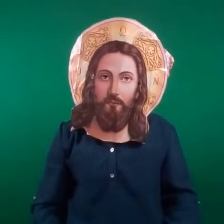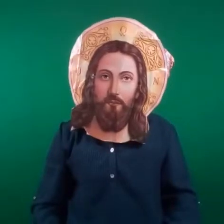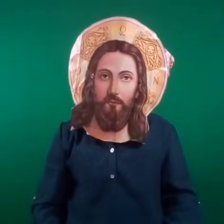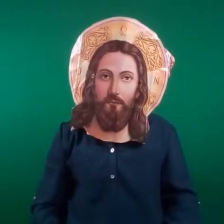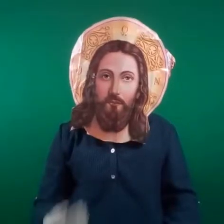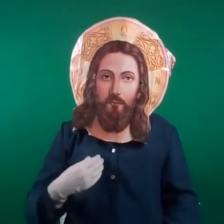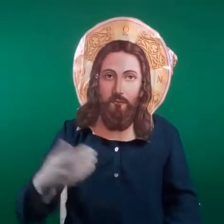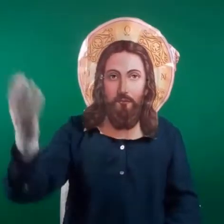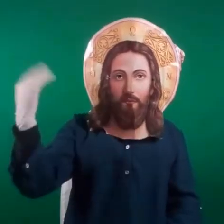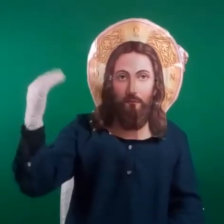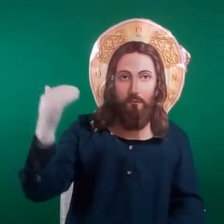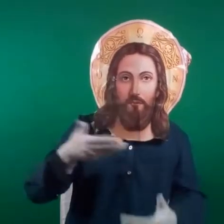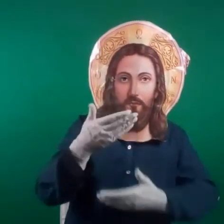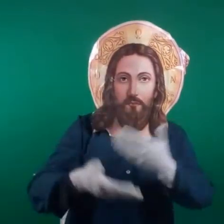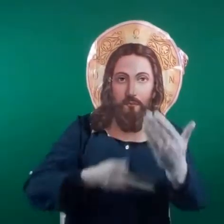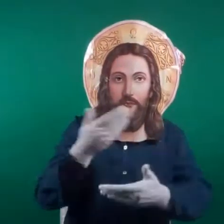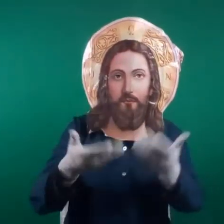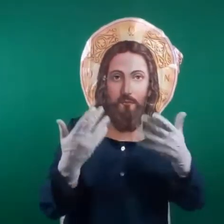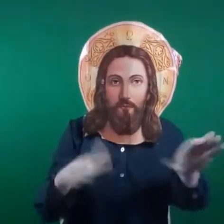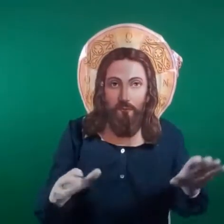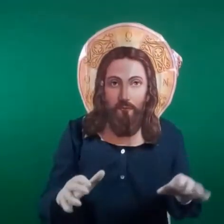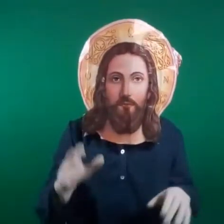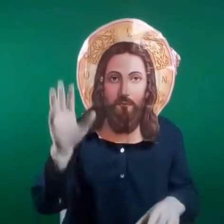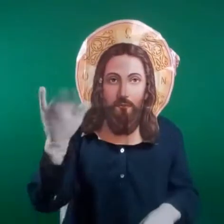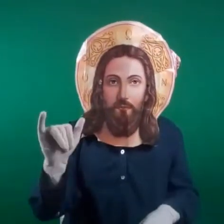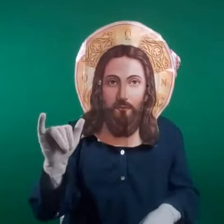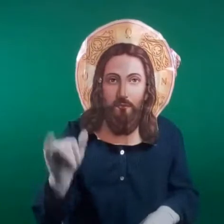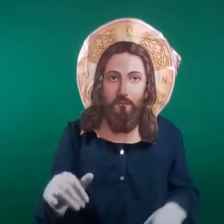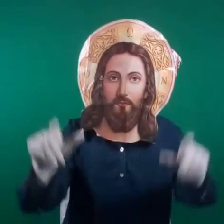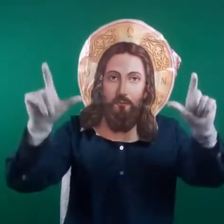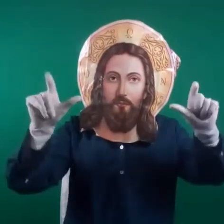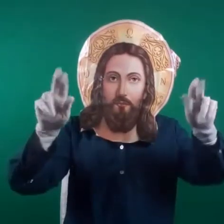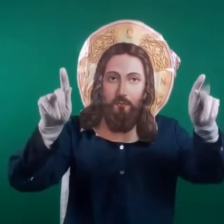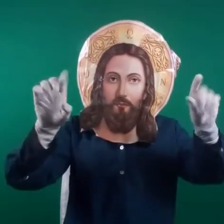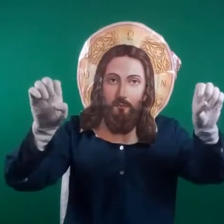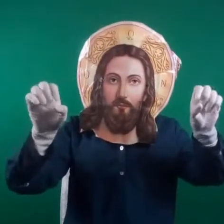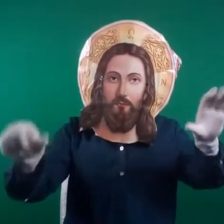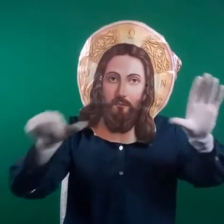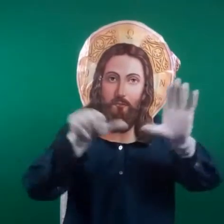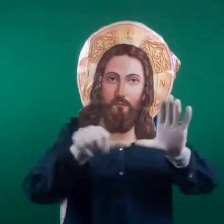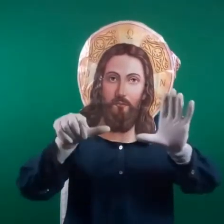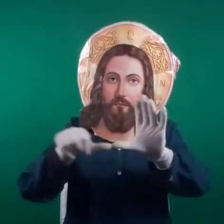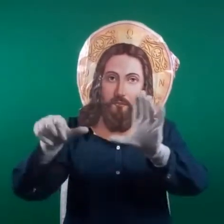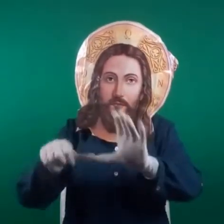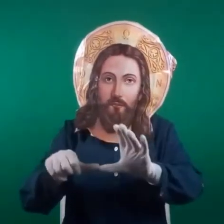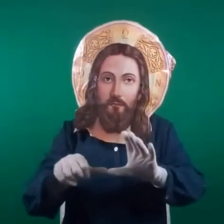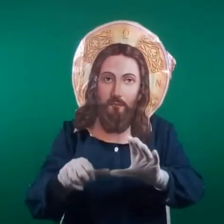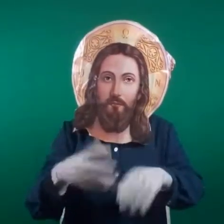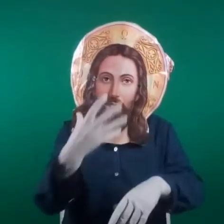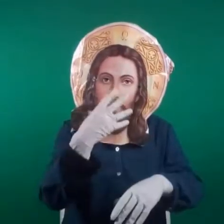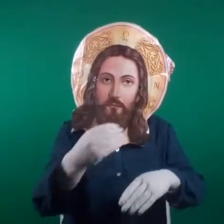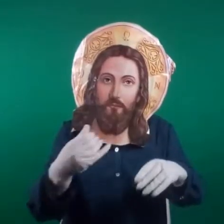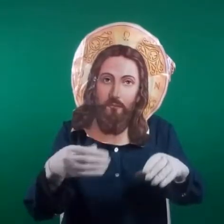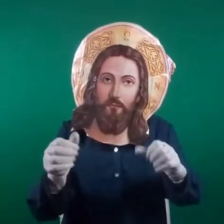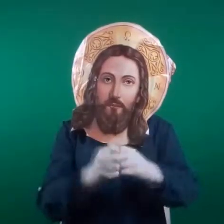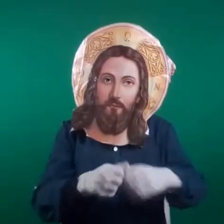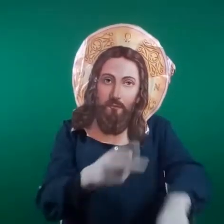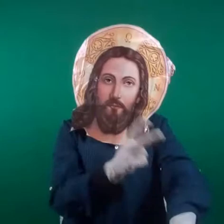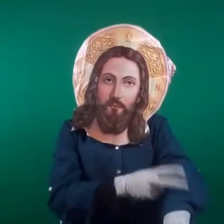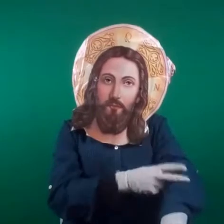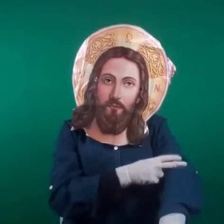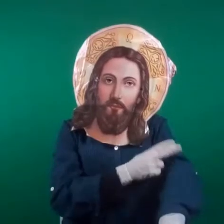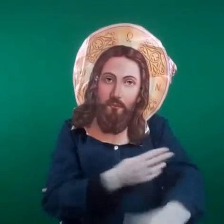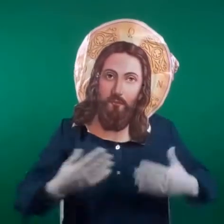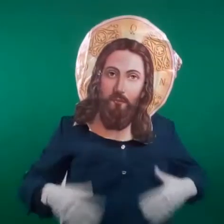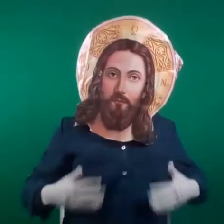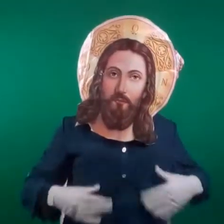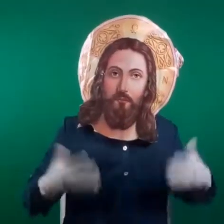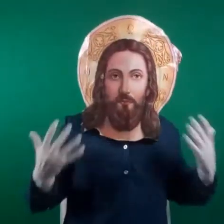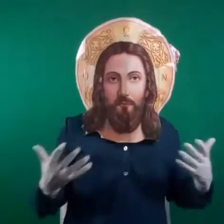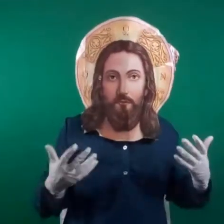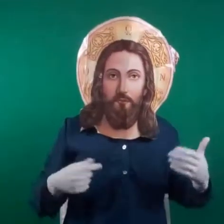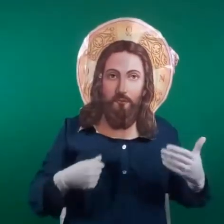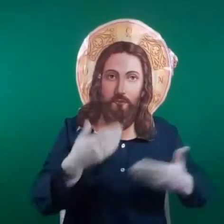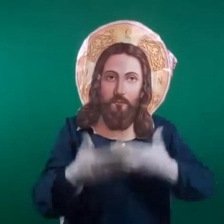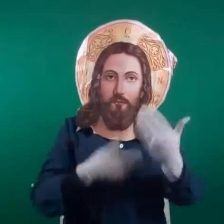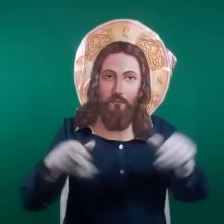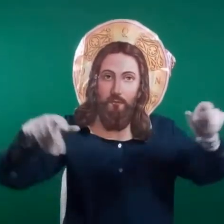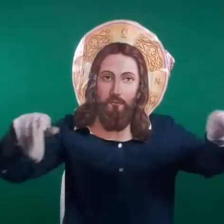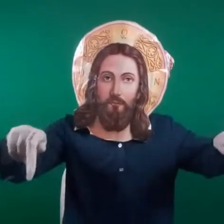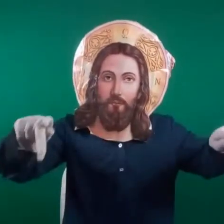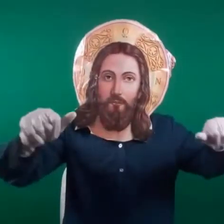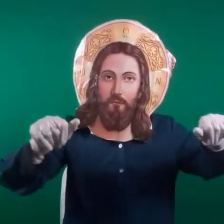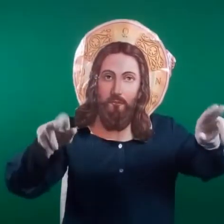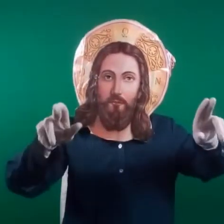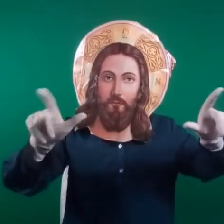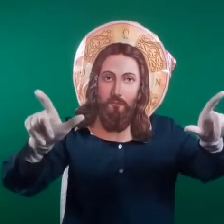I have explained why Luke was an evil anti-Christ wolf in Lambs clothing now I shall explain why Paul was.